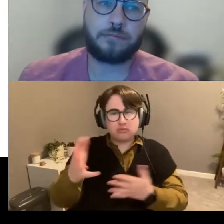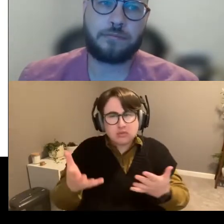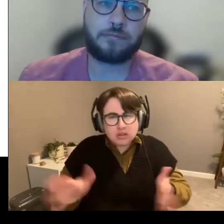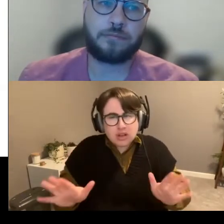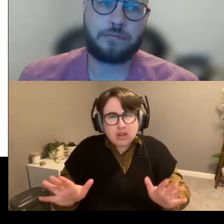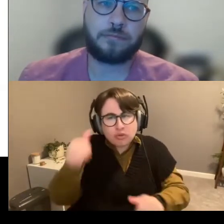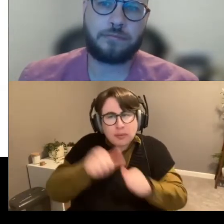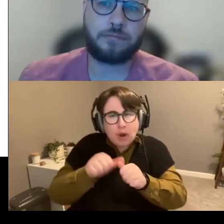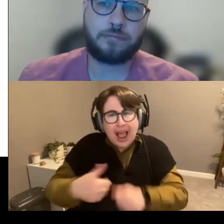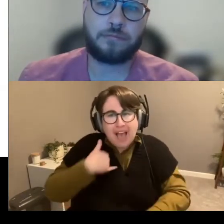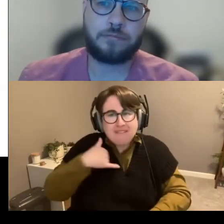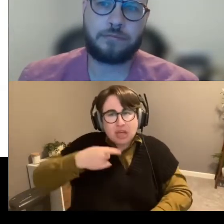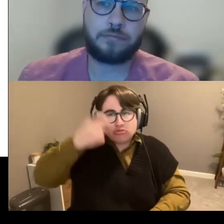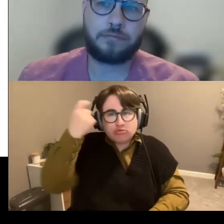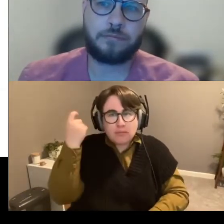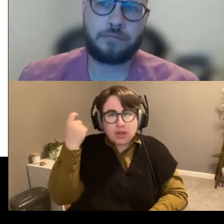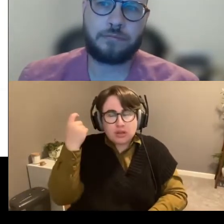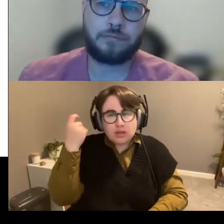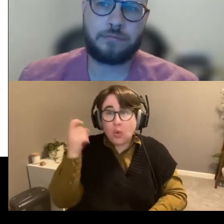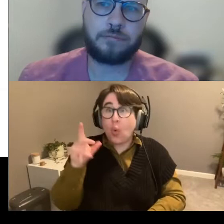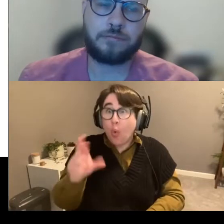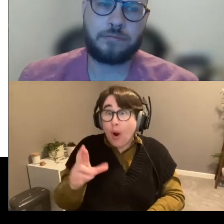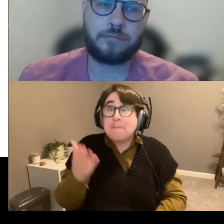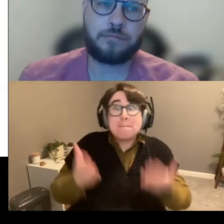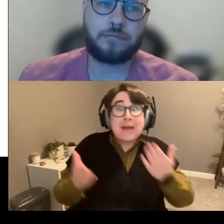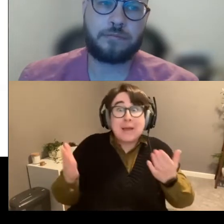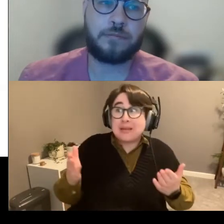or maybe have not experienced ourselves,